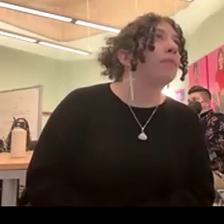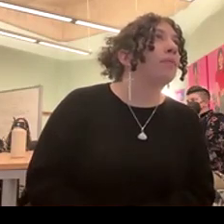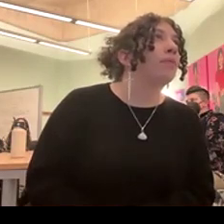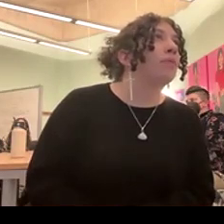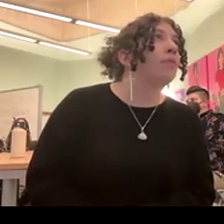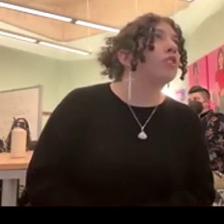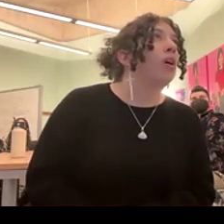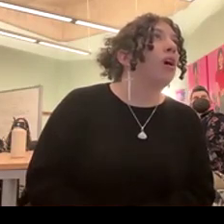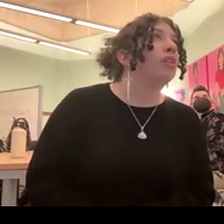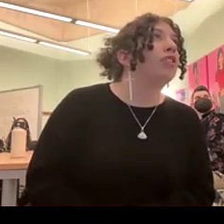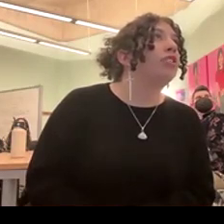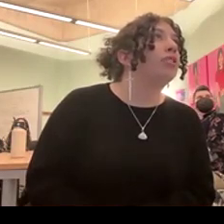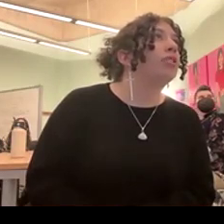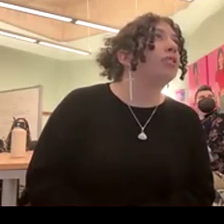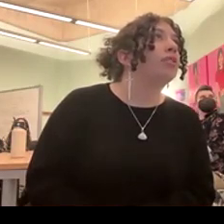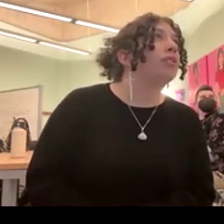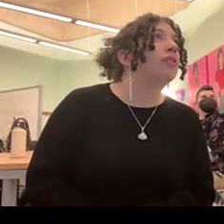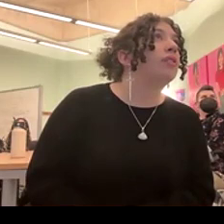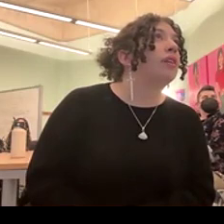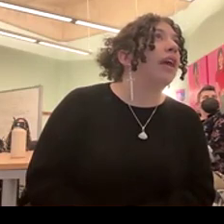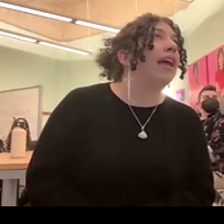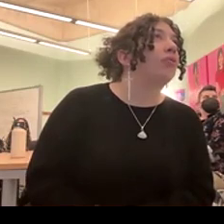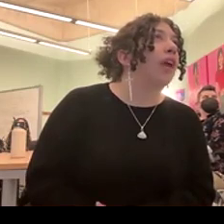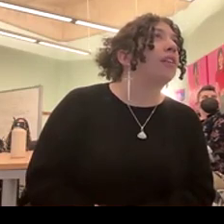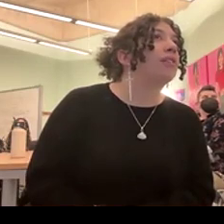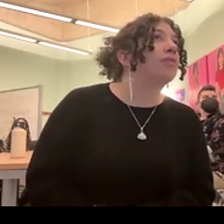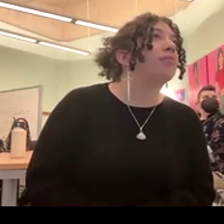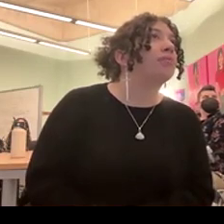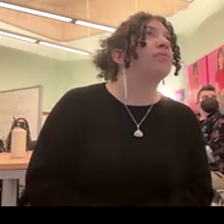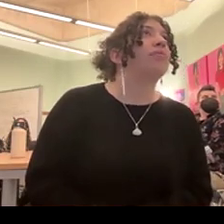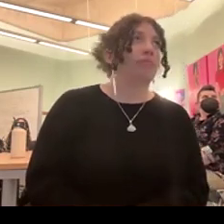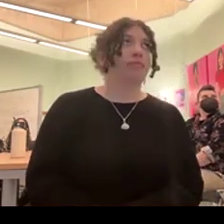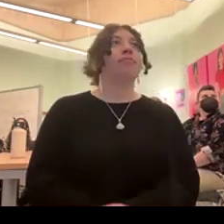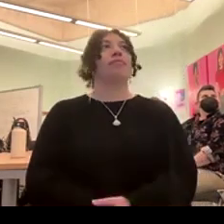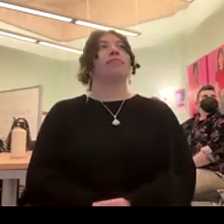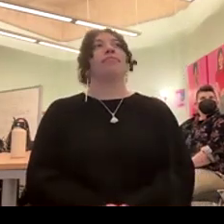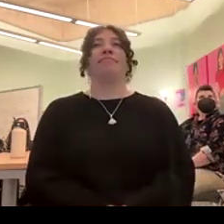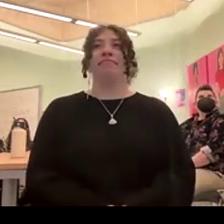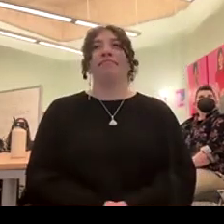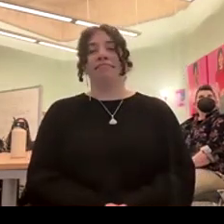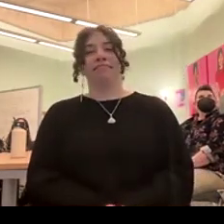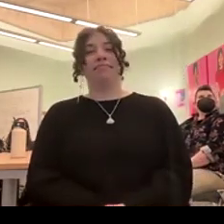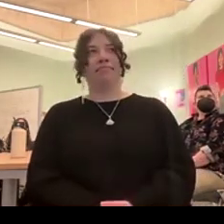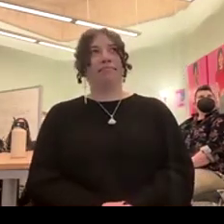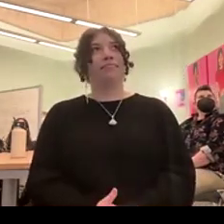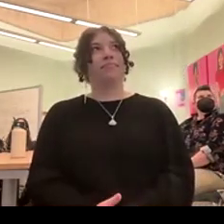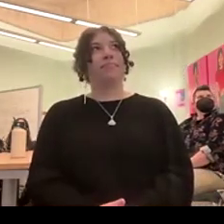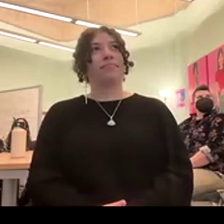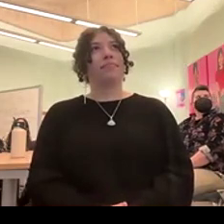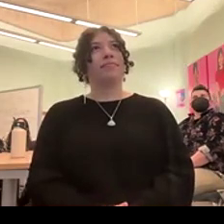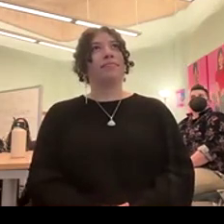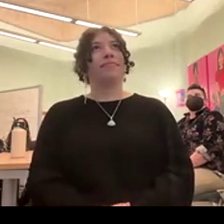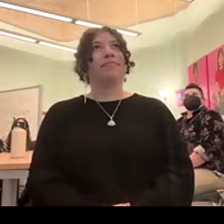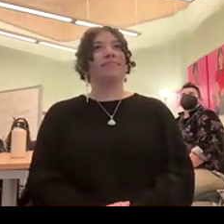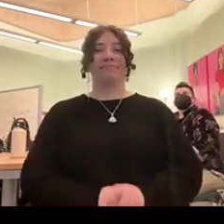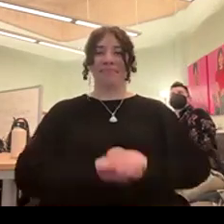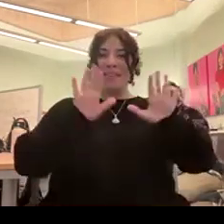I've also been teaching part-time for a small college in California.